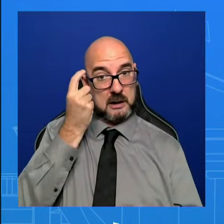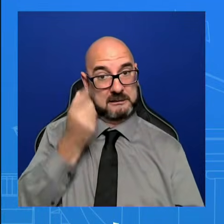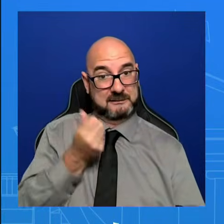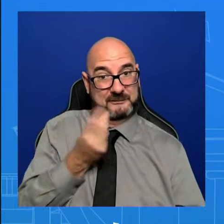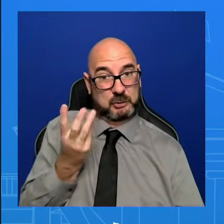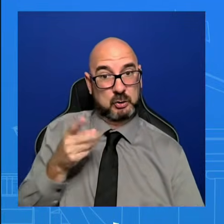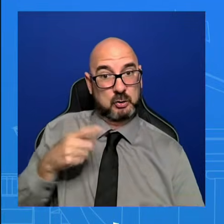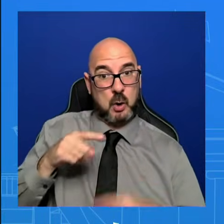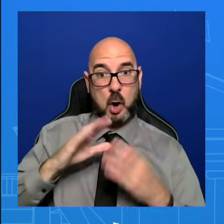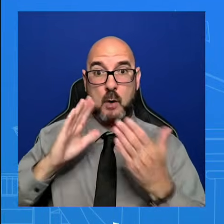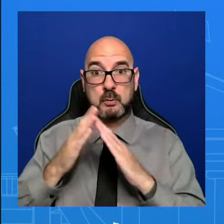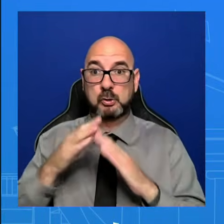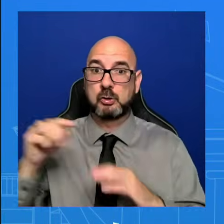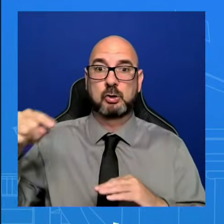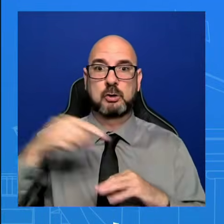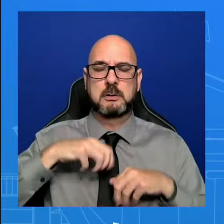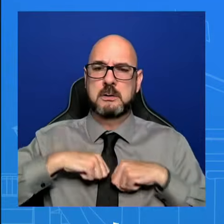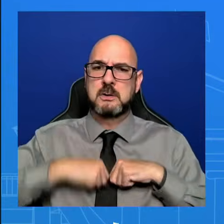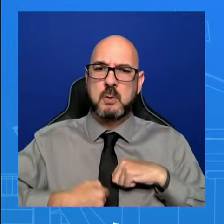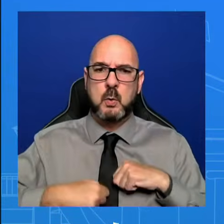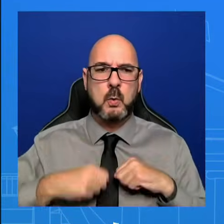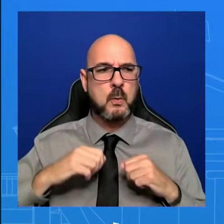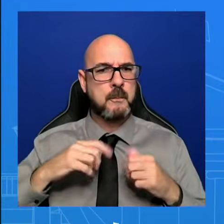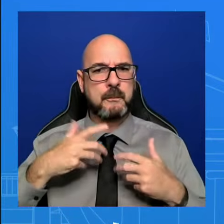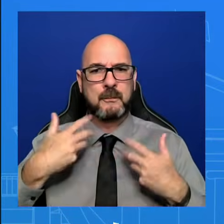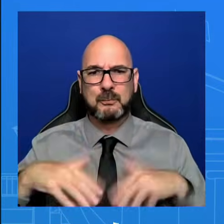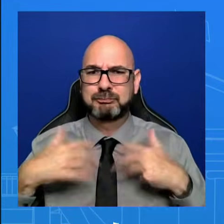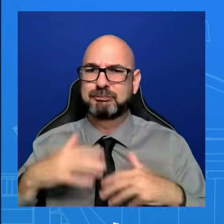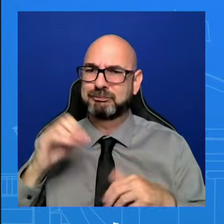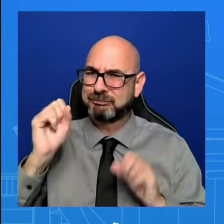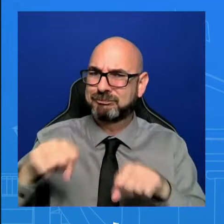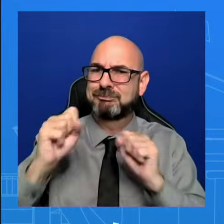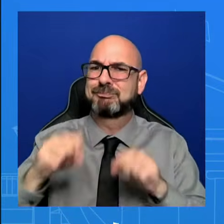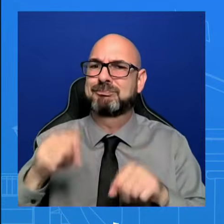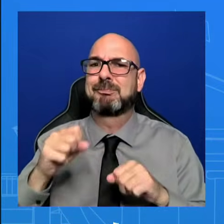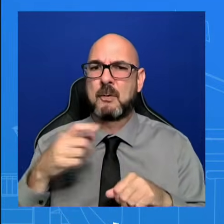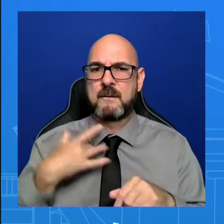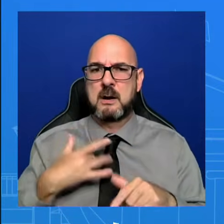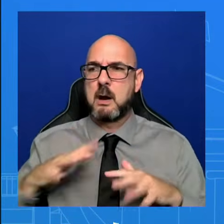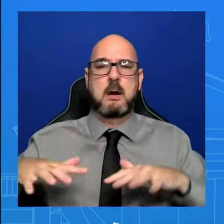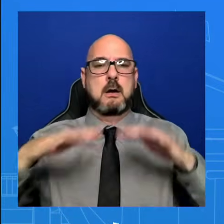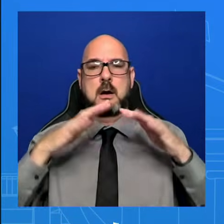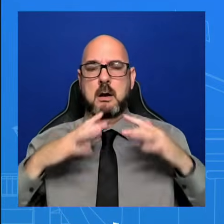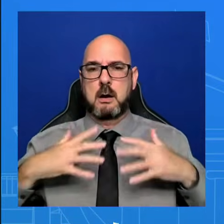and is a very charged -- charged environment, charged moments. When you see those type of charged moments,